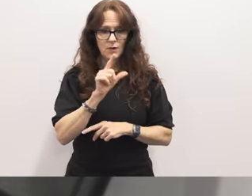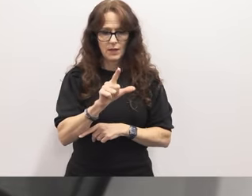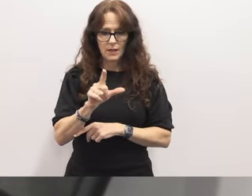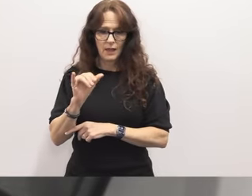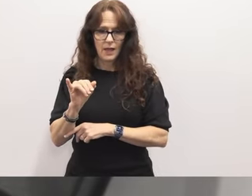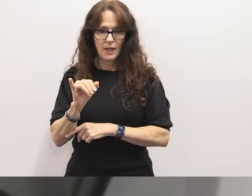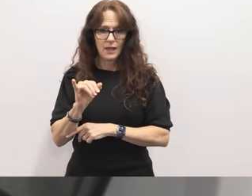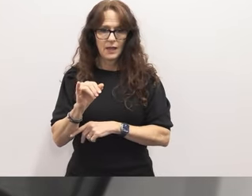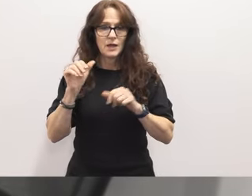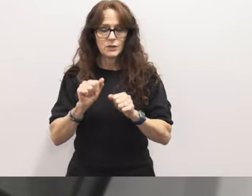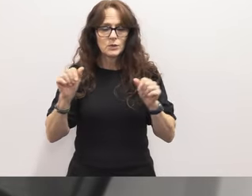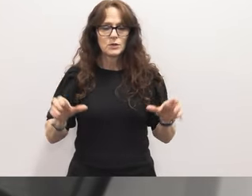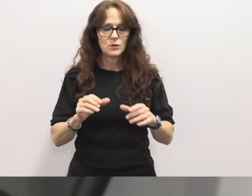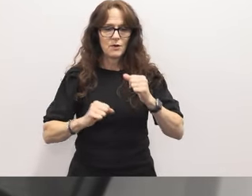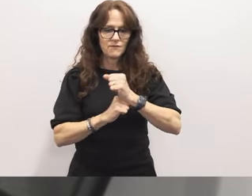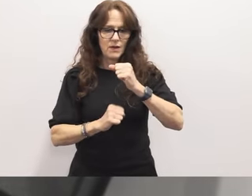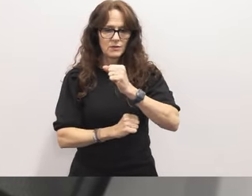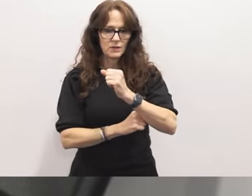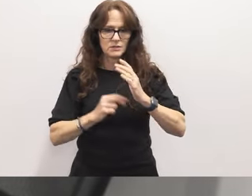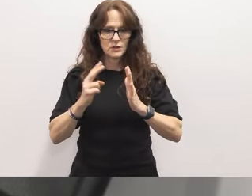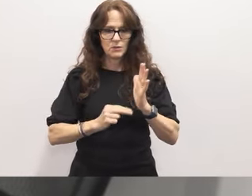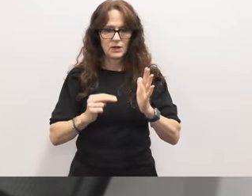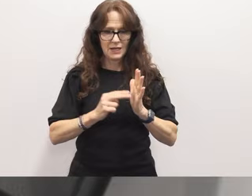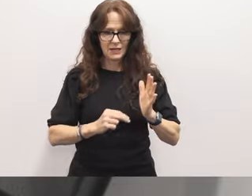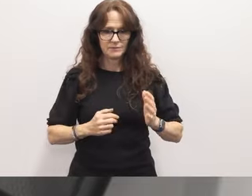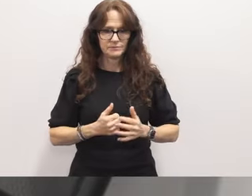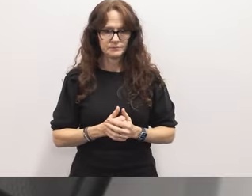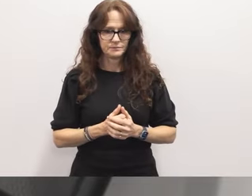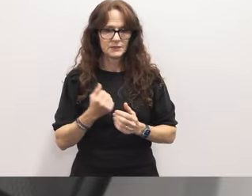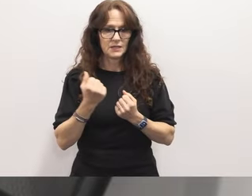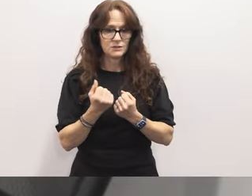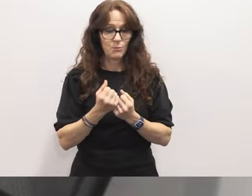you can do foundational reading and support your students."